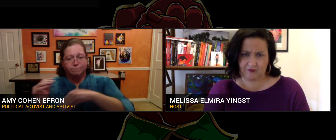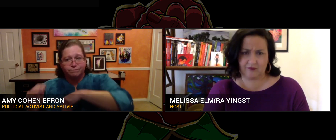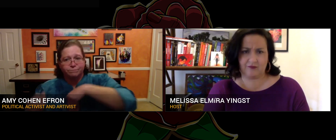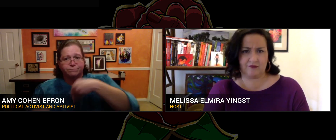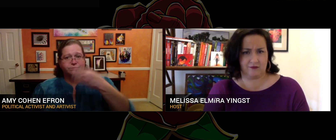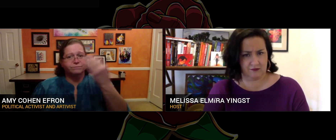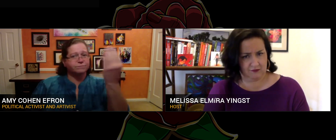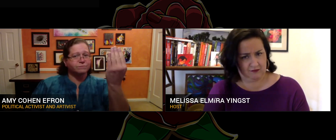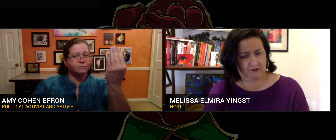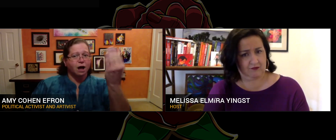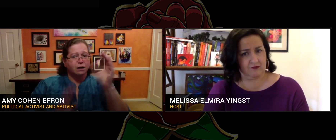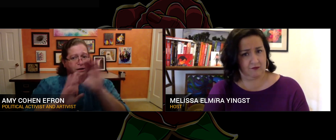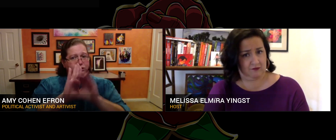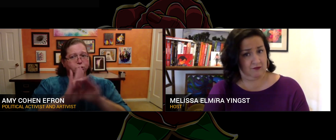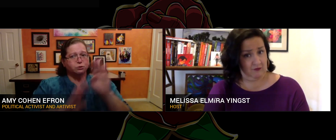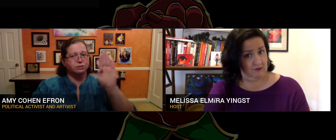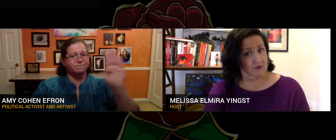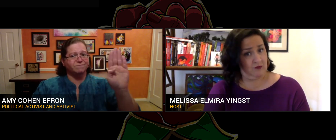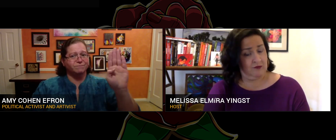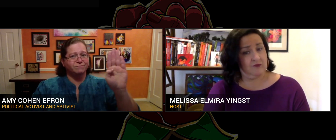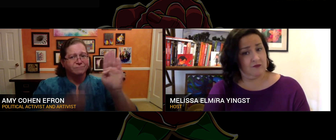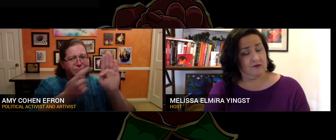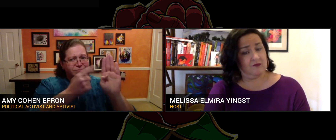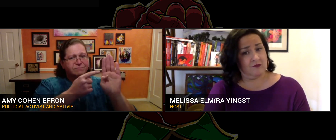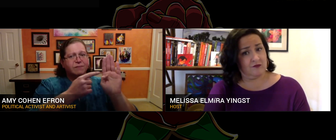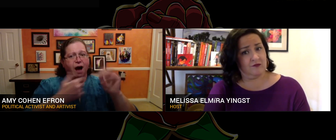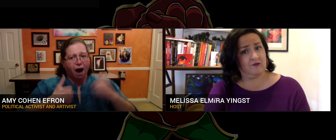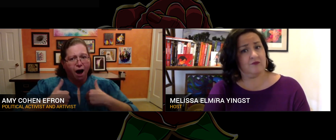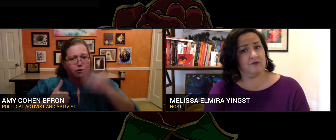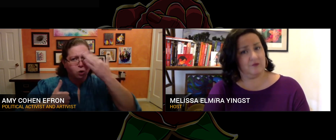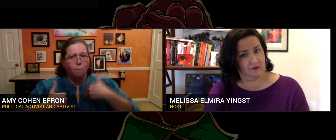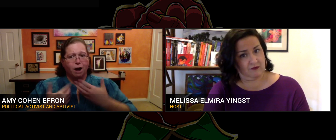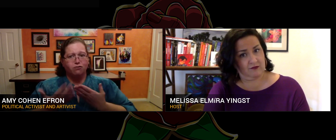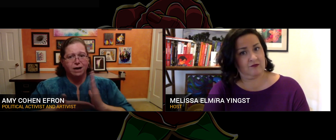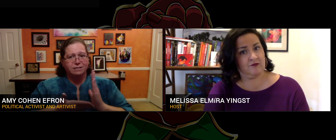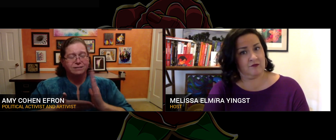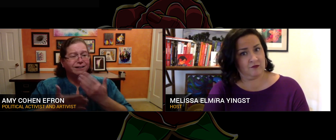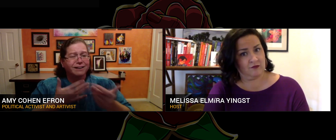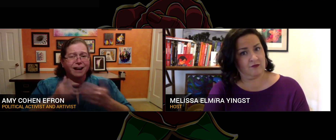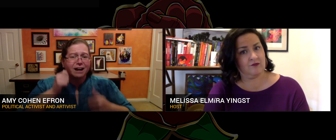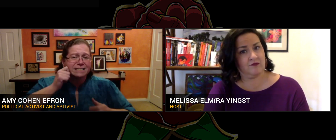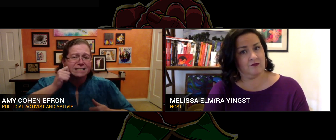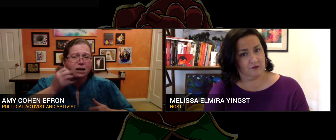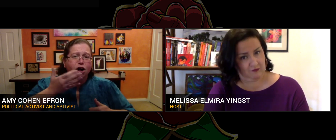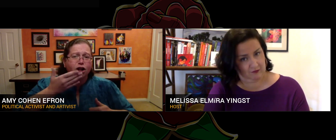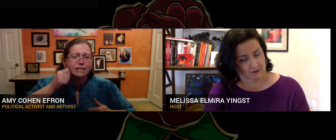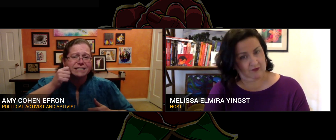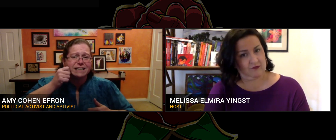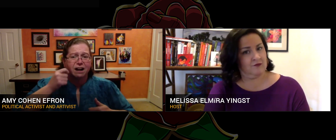and pulled out the Constitution and assured them, "I knows my rights, regardless of skin color,